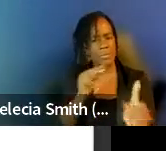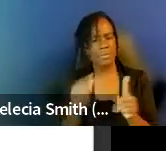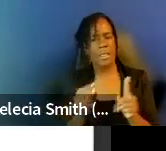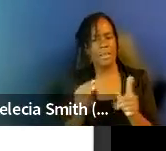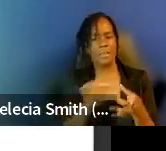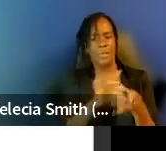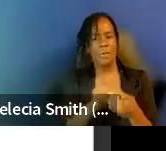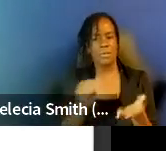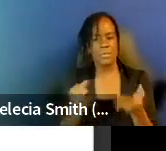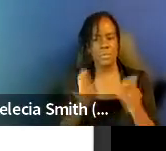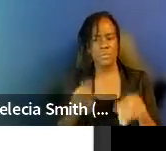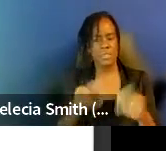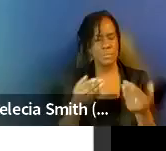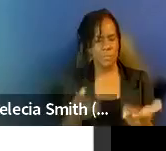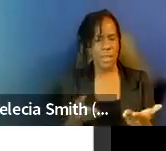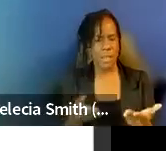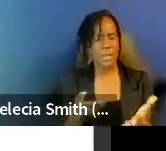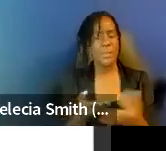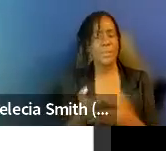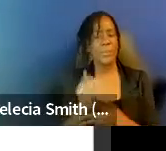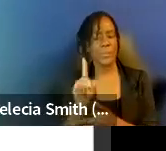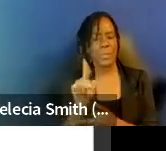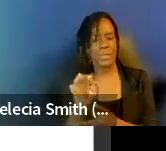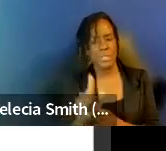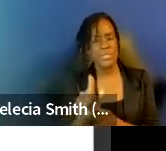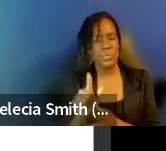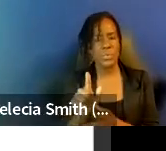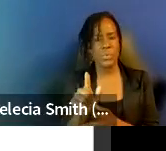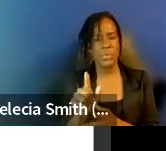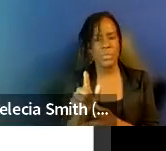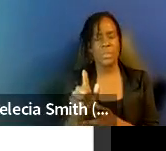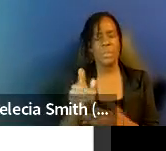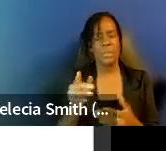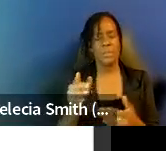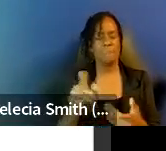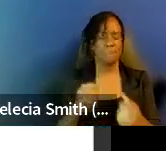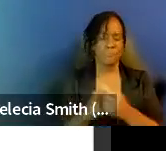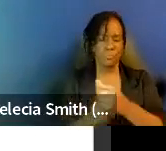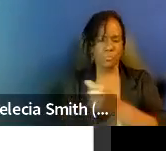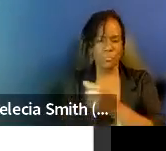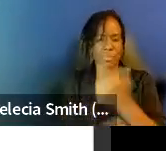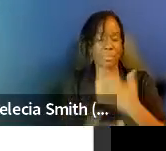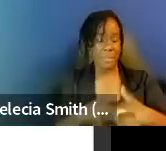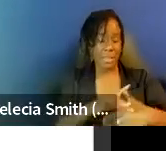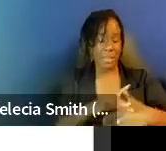here as it relates to content. So if we're thinking about telehealth broadly, beyond